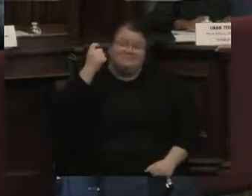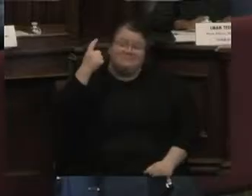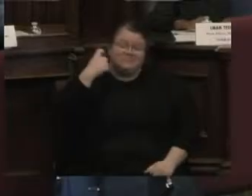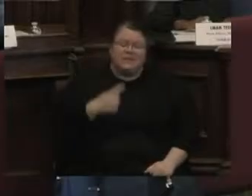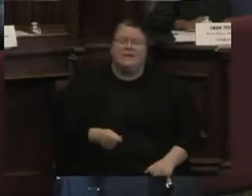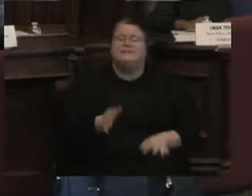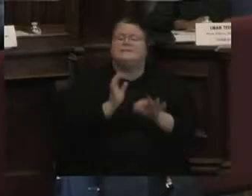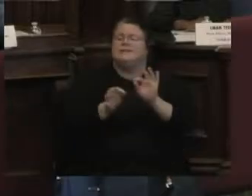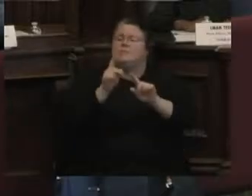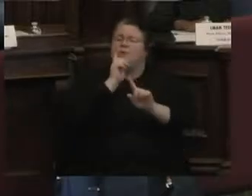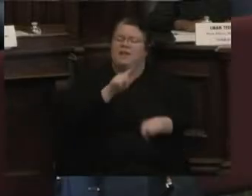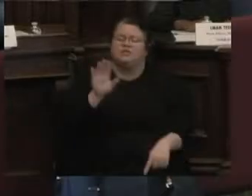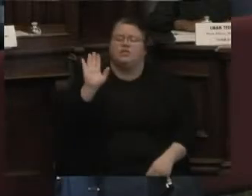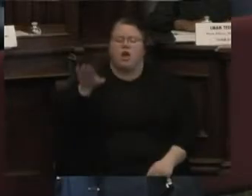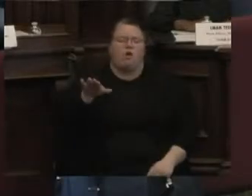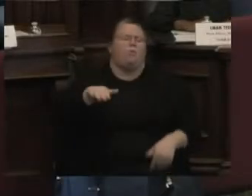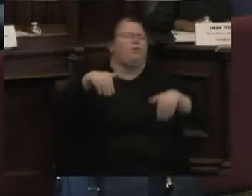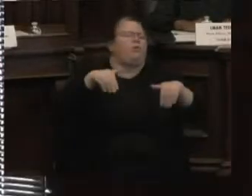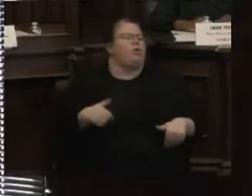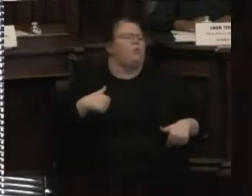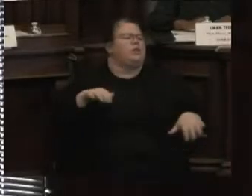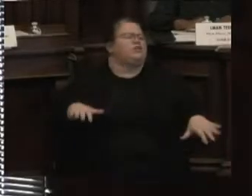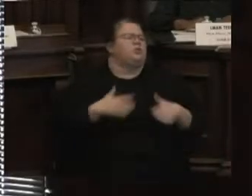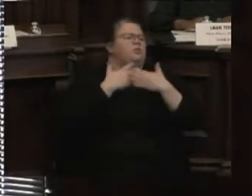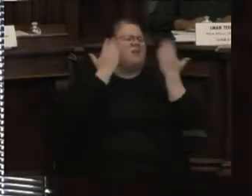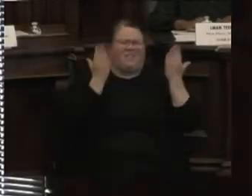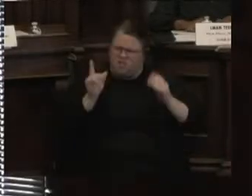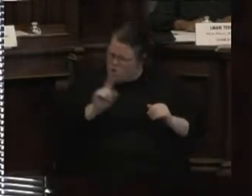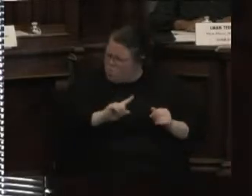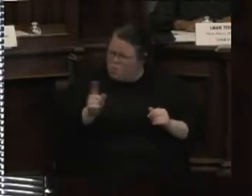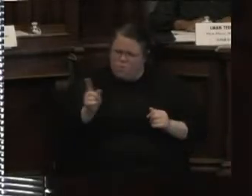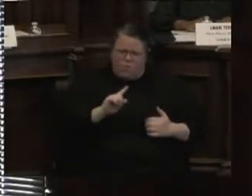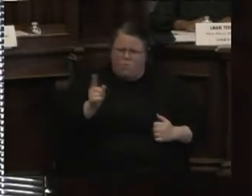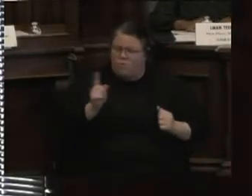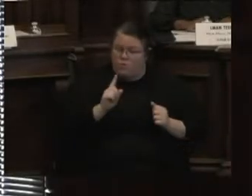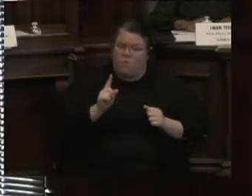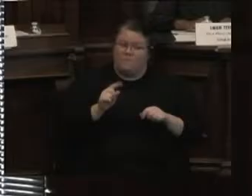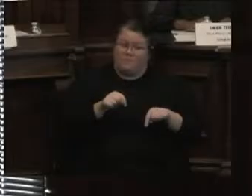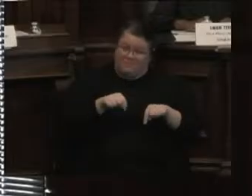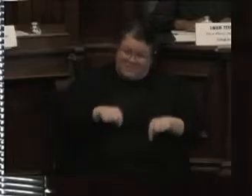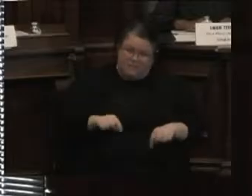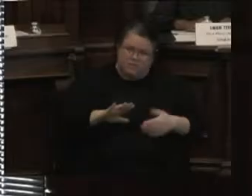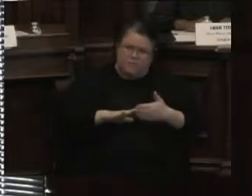officers of the Rochester Police Department accountable?